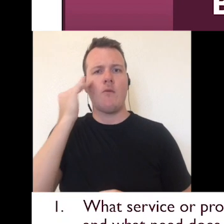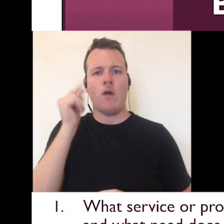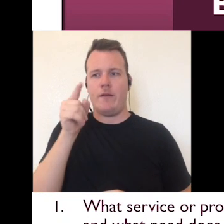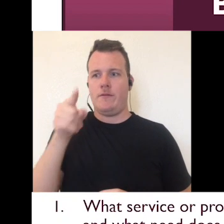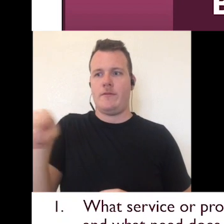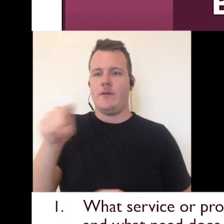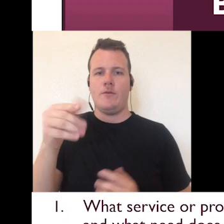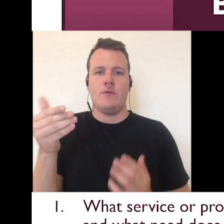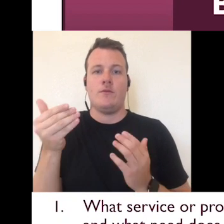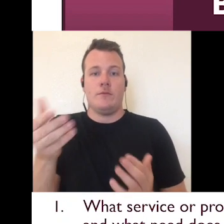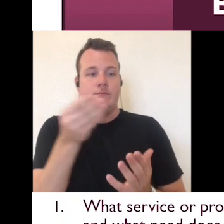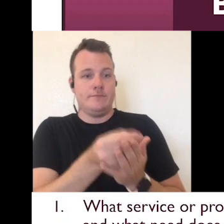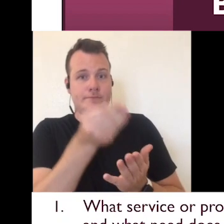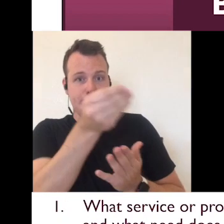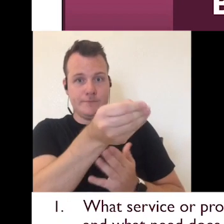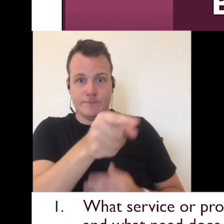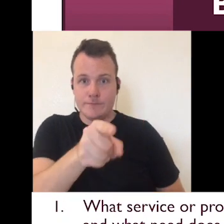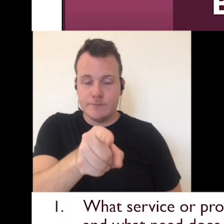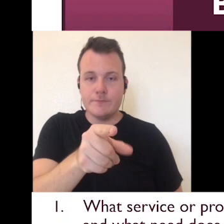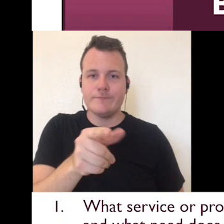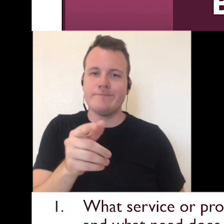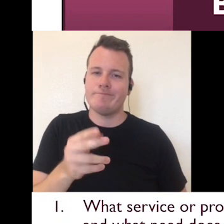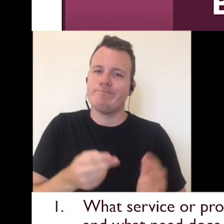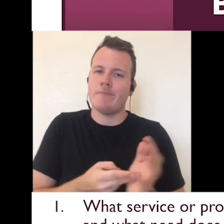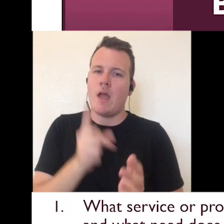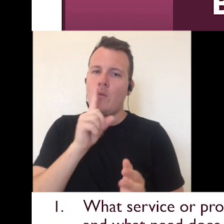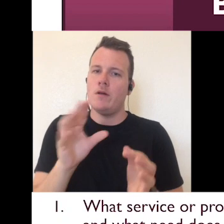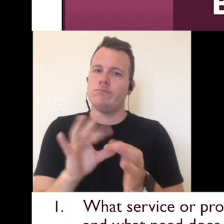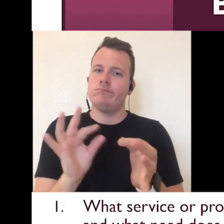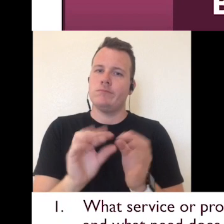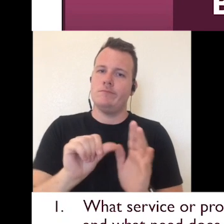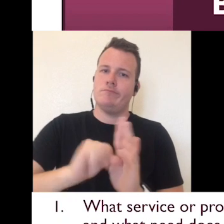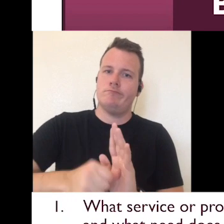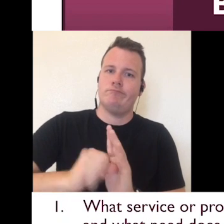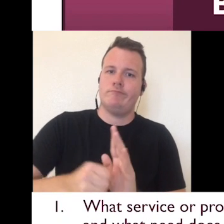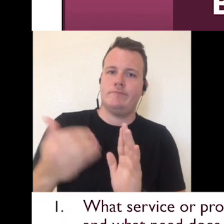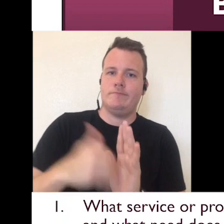your product or service, and why are they gonna buy things from you. You're gonna